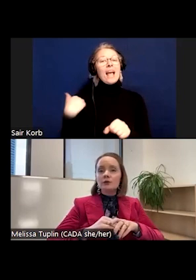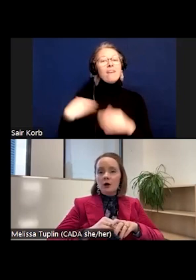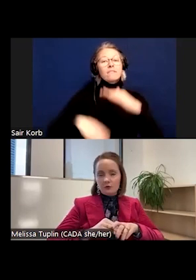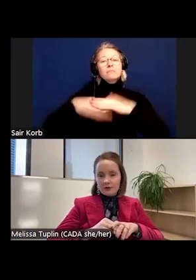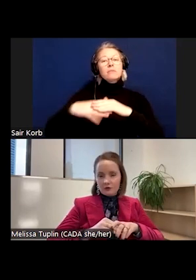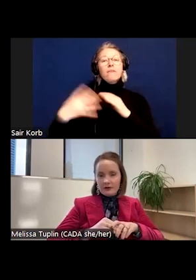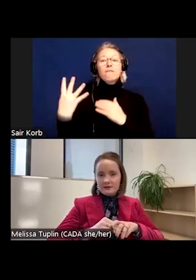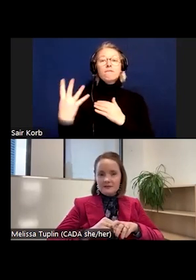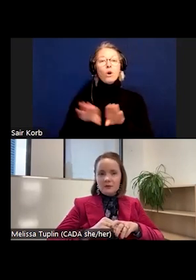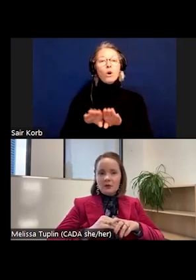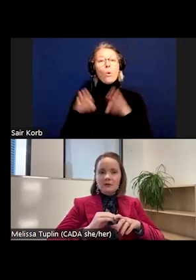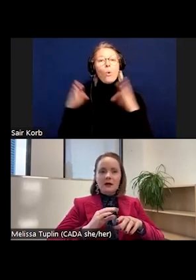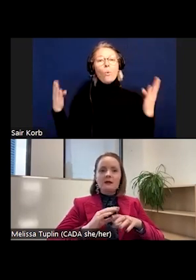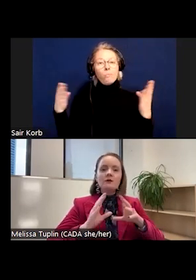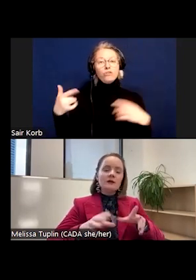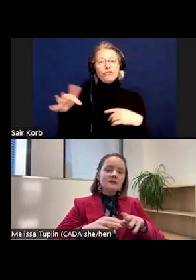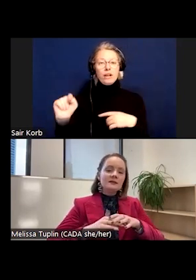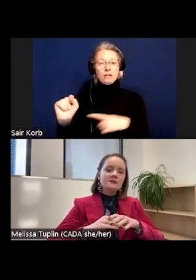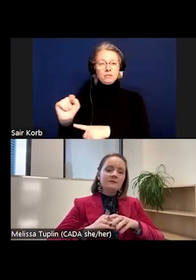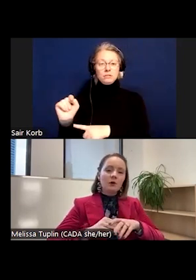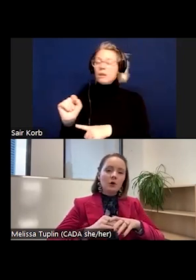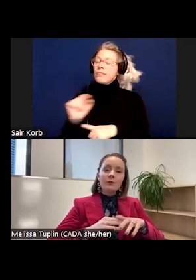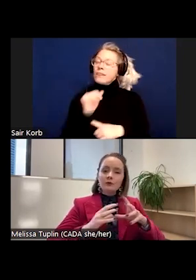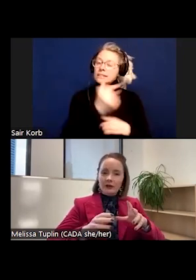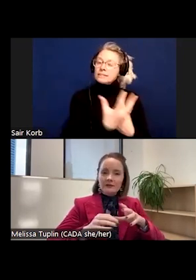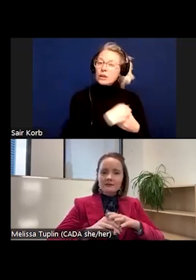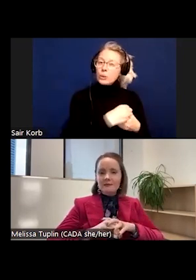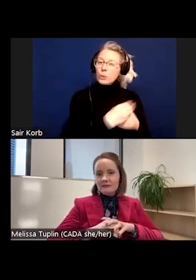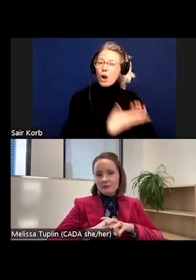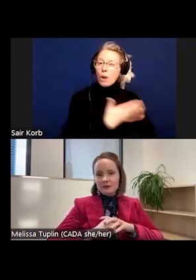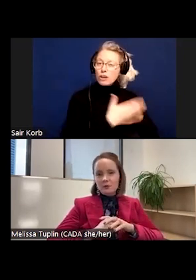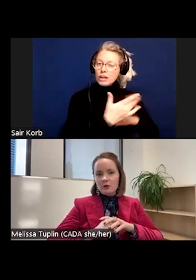include operating grants. If a grantee has four open grants, they must complete the work